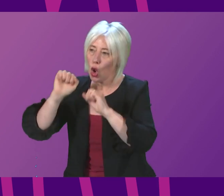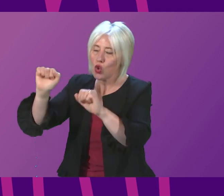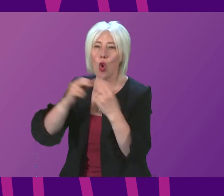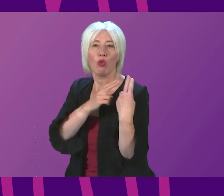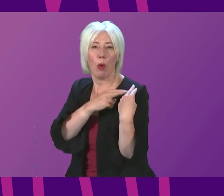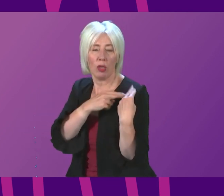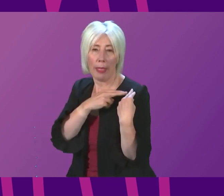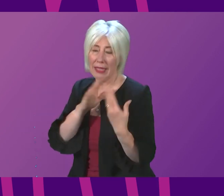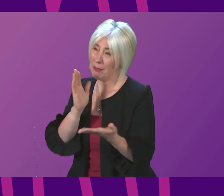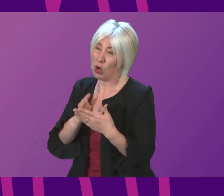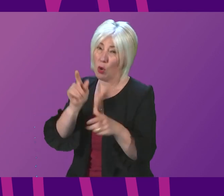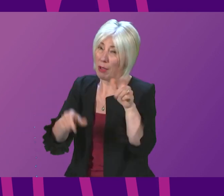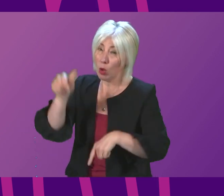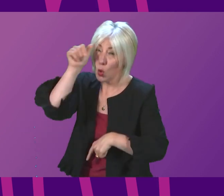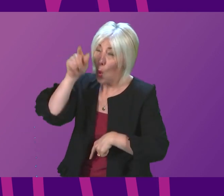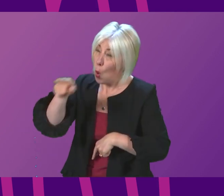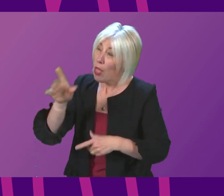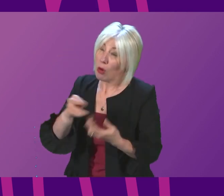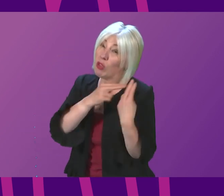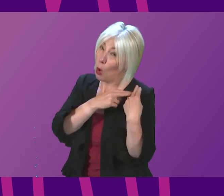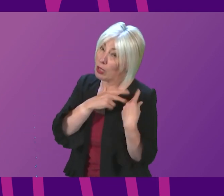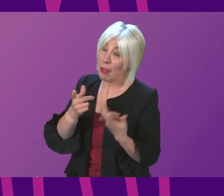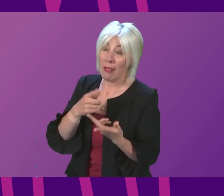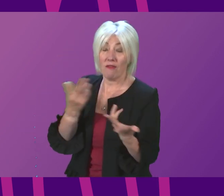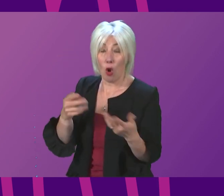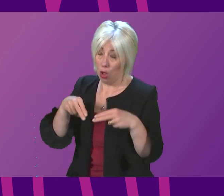an end to the associated unnecessary suffering for all involved.